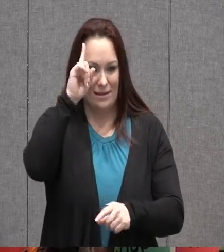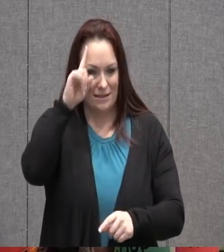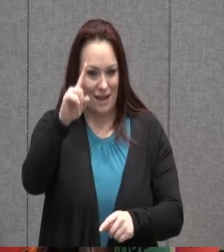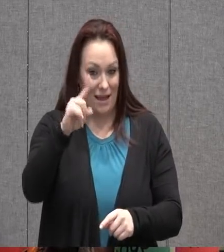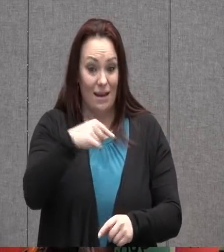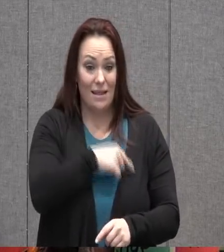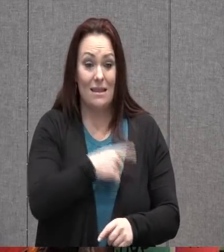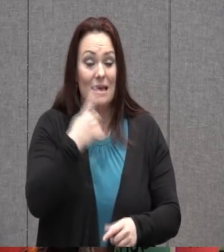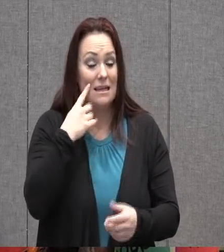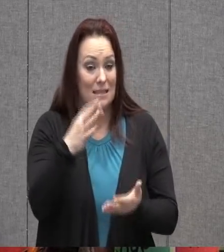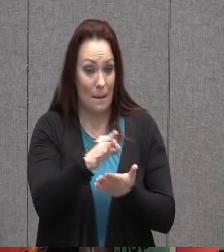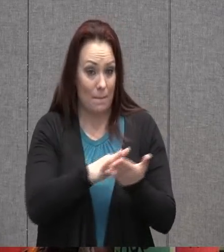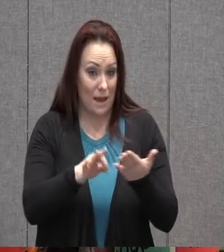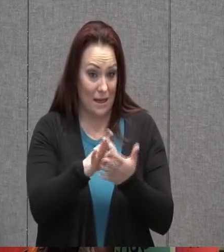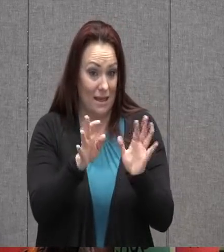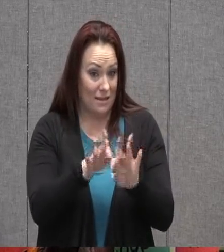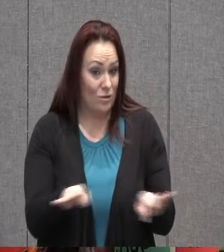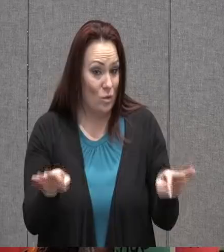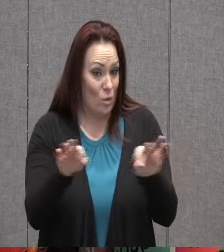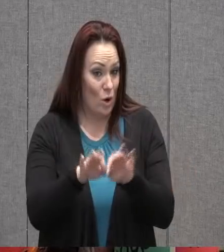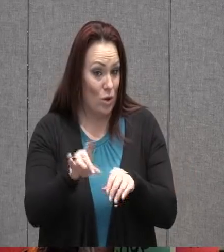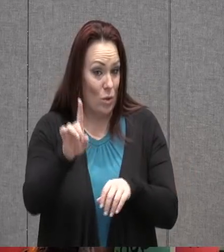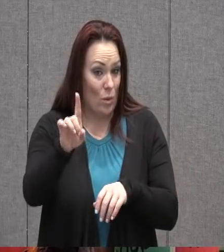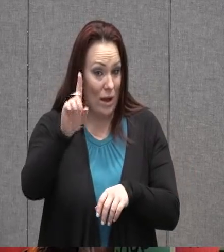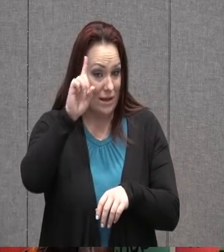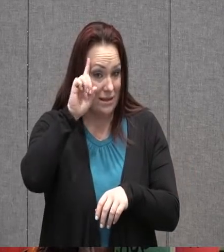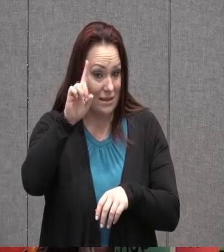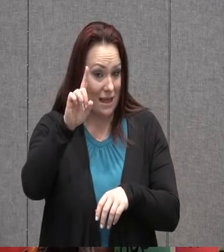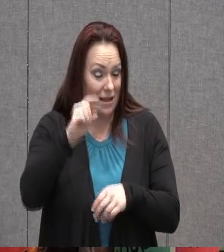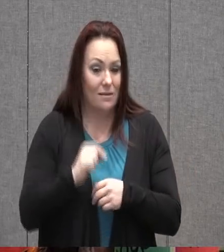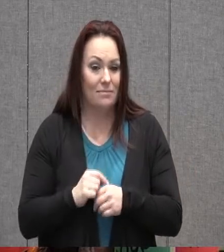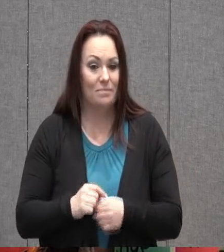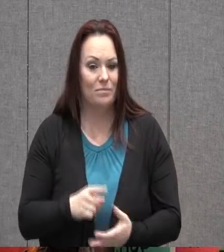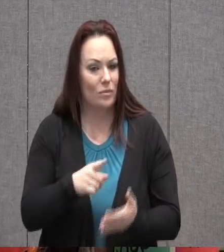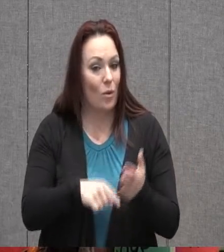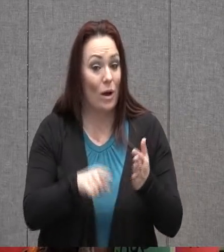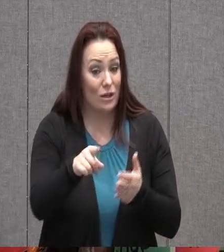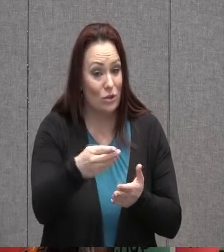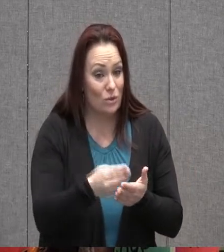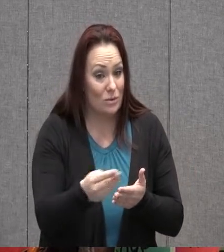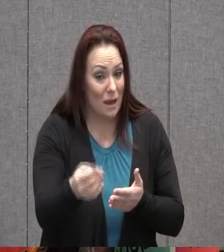What would you spend if you had a penny? What would you buy?